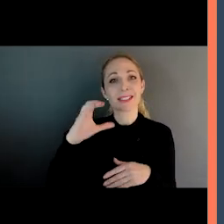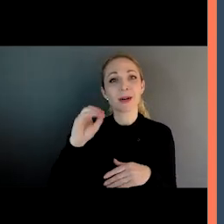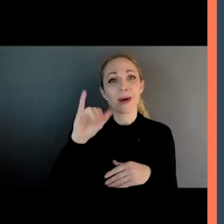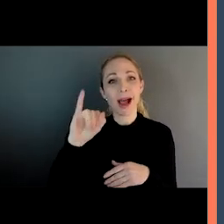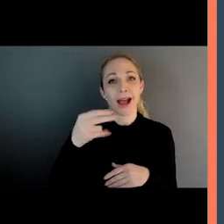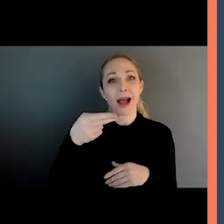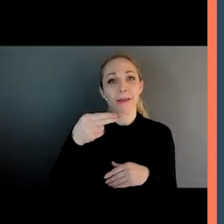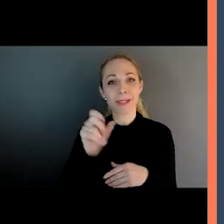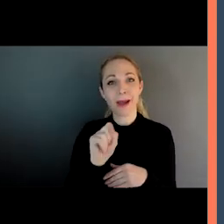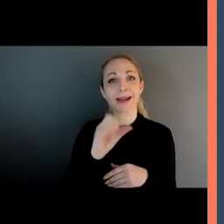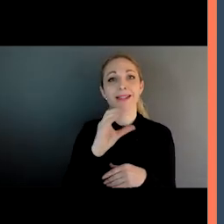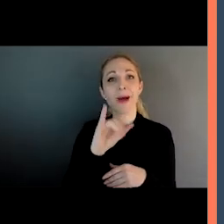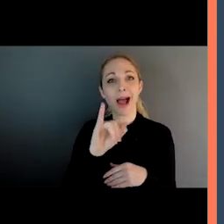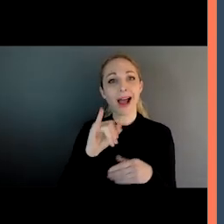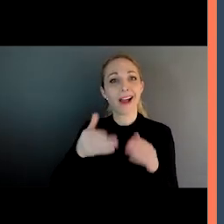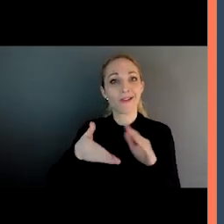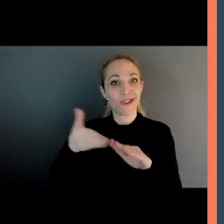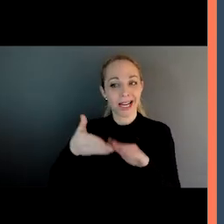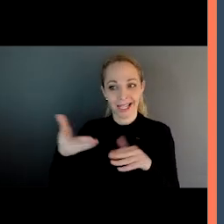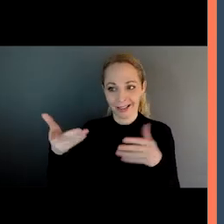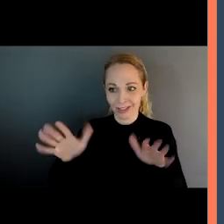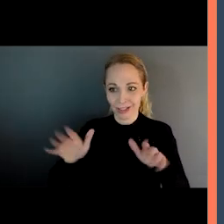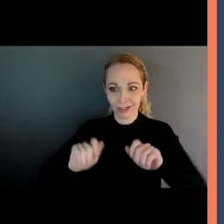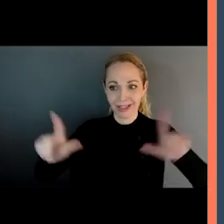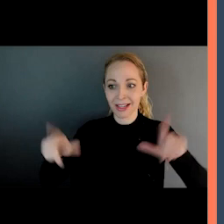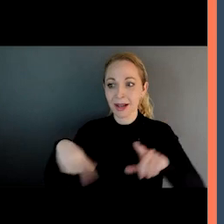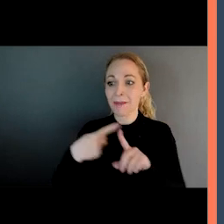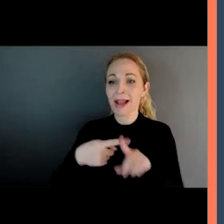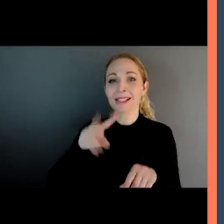COI RUNNING AND WATCH FUNCTION ENABLED SO ANY SAVES